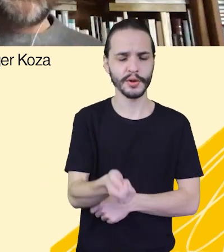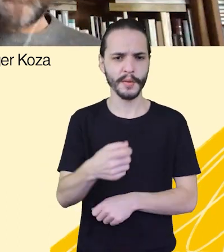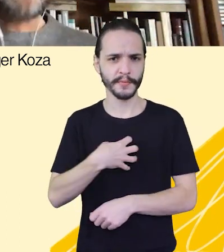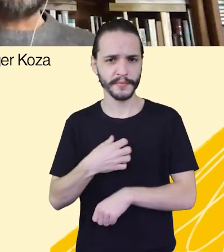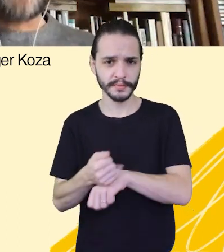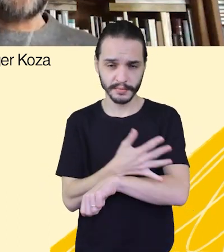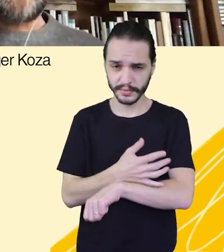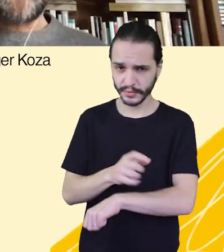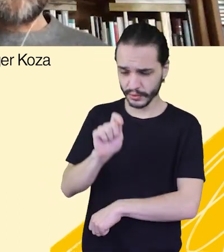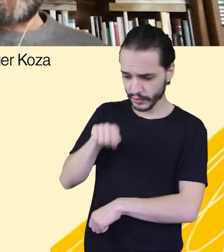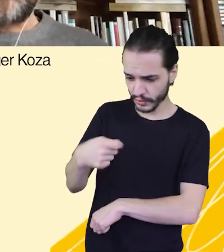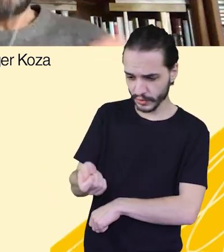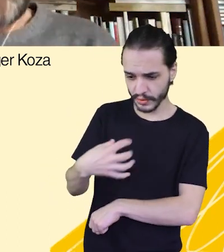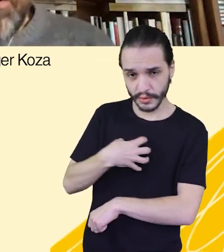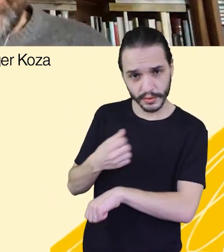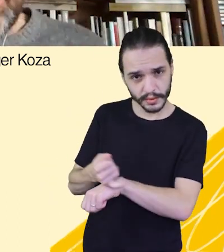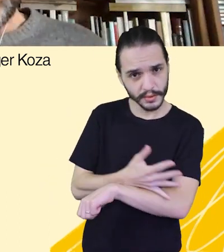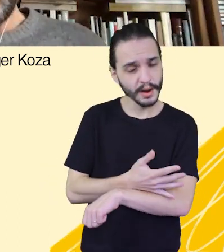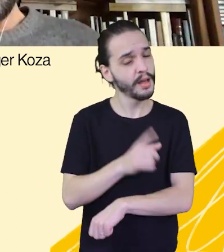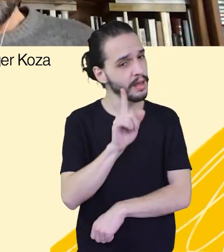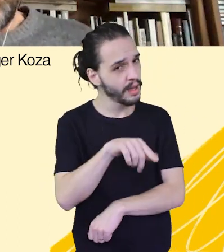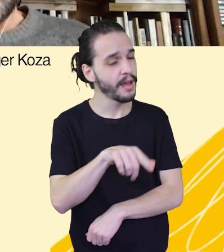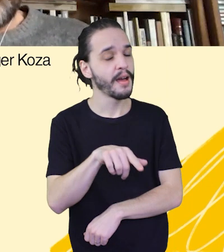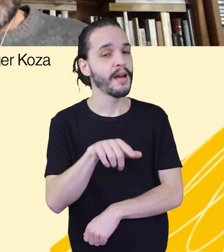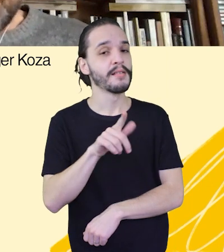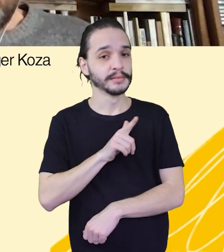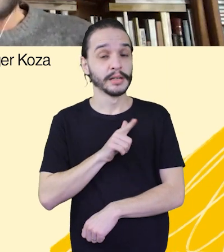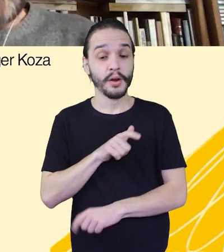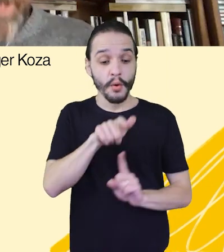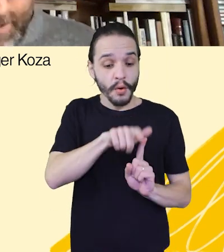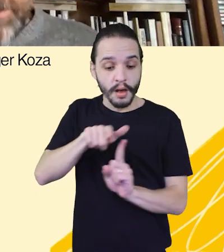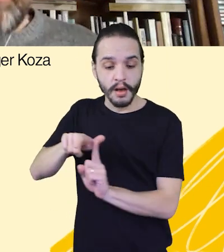But feelings are very difficult to go through. And for me your films are about that.